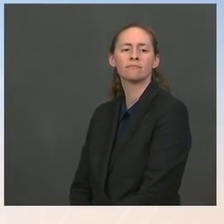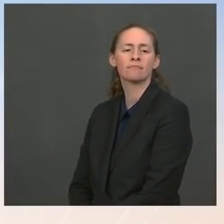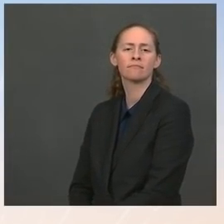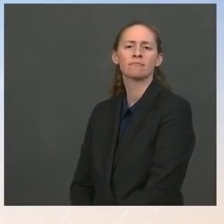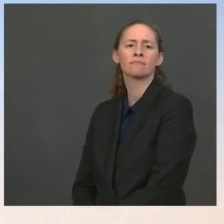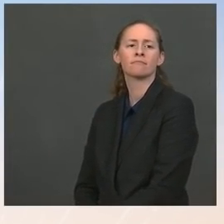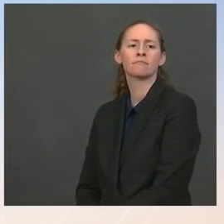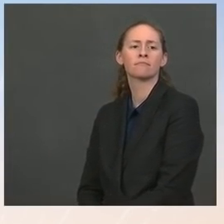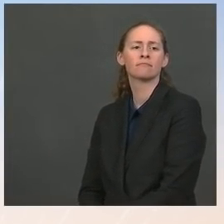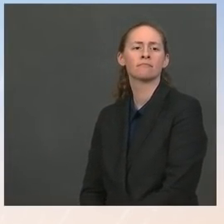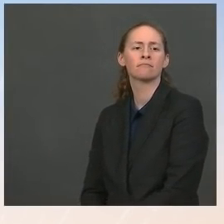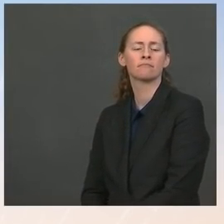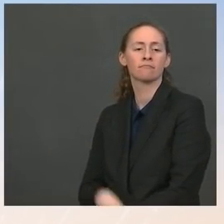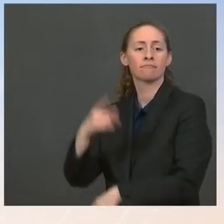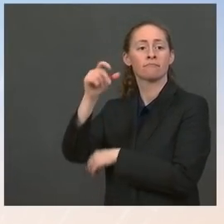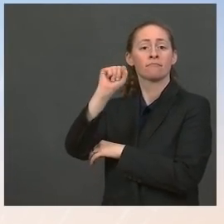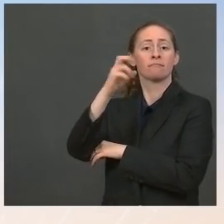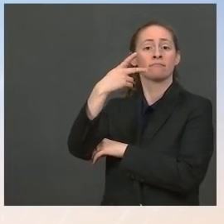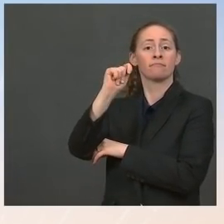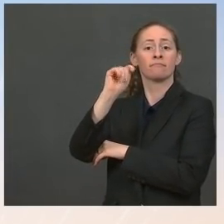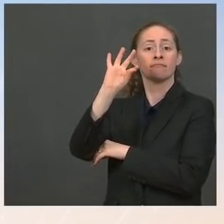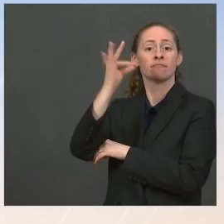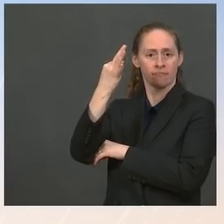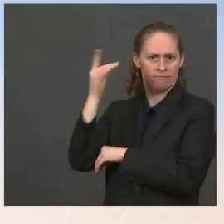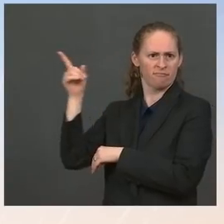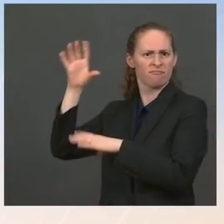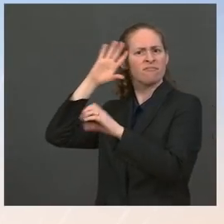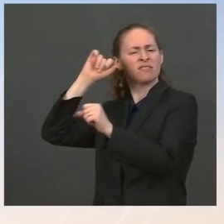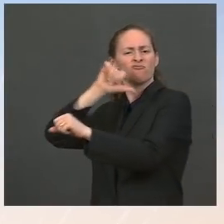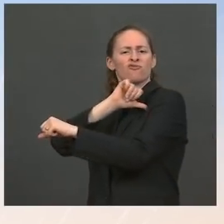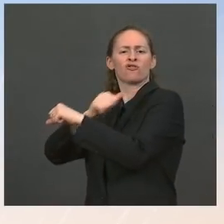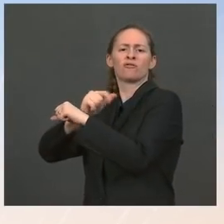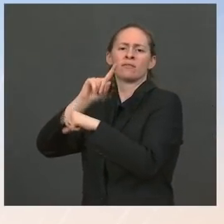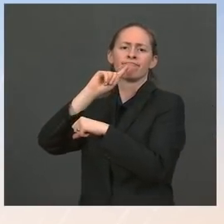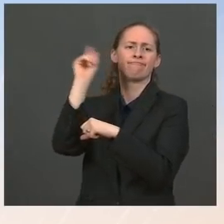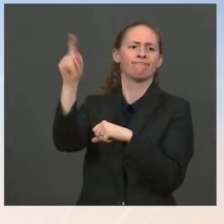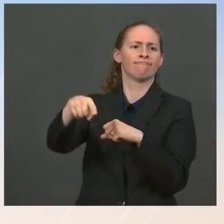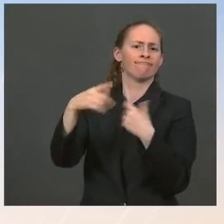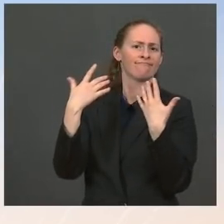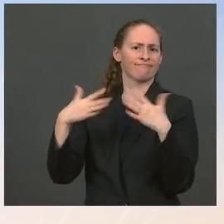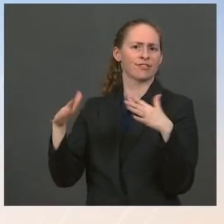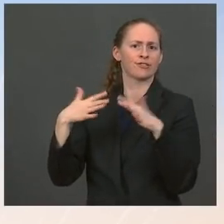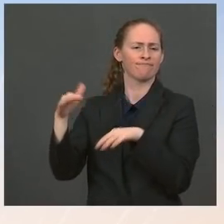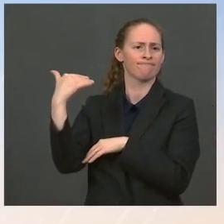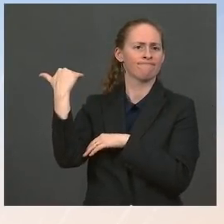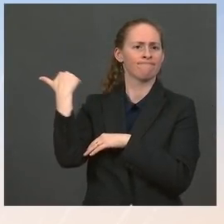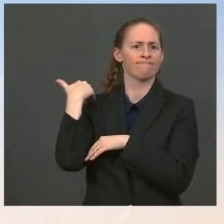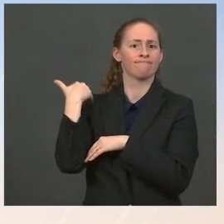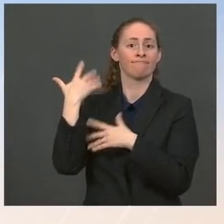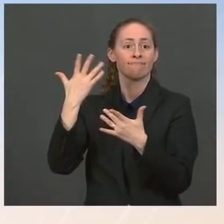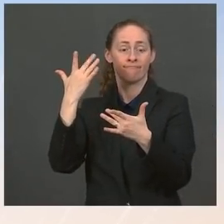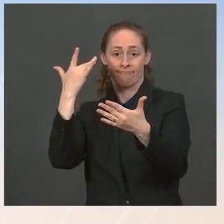that requires White House and agency employees to be fully vaccinated by the -- November 22nd. We know that a person needs two weeks